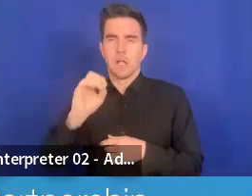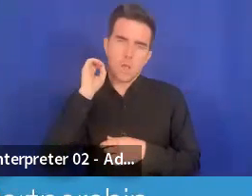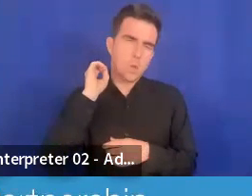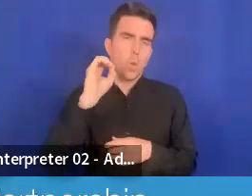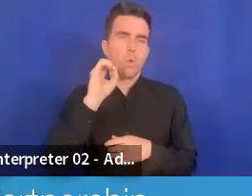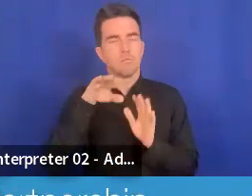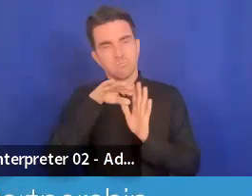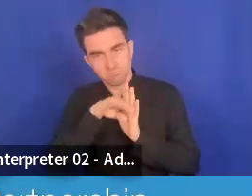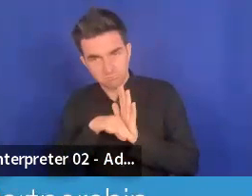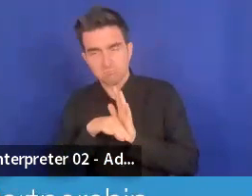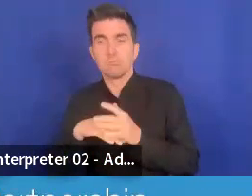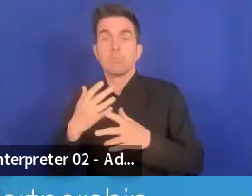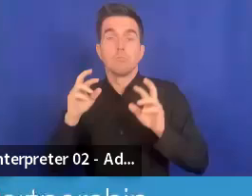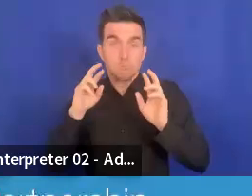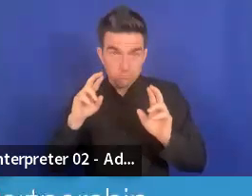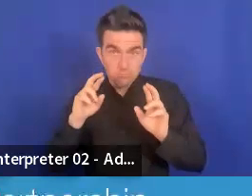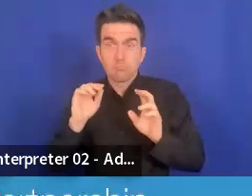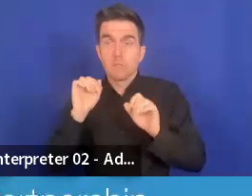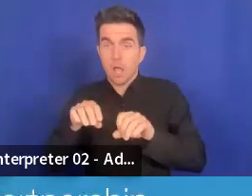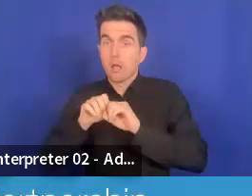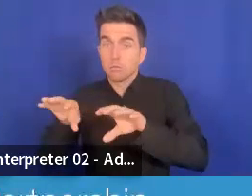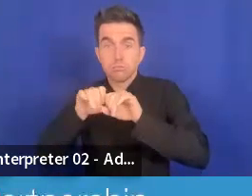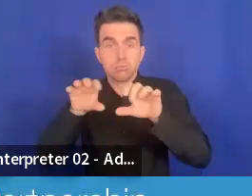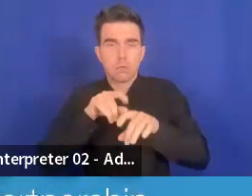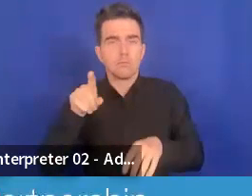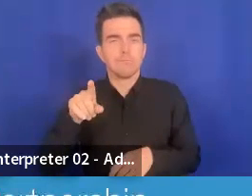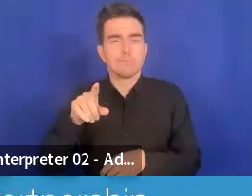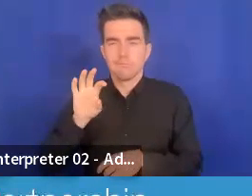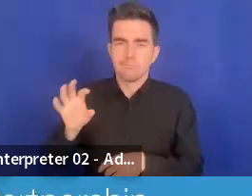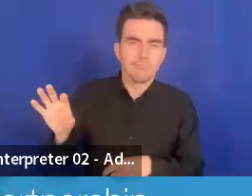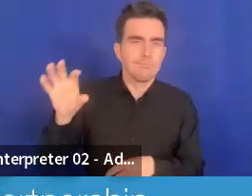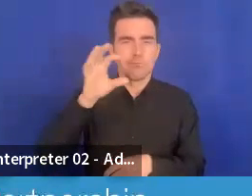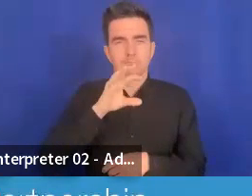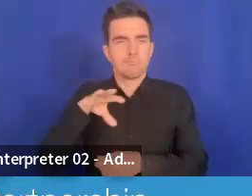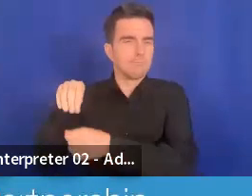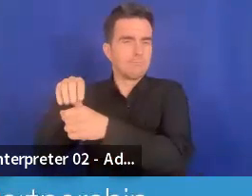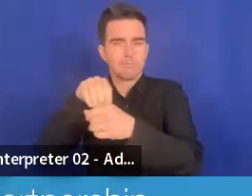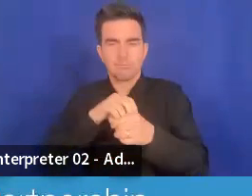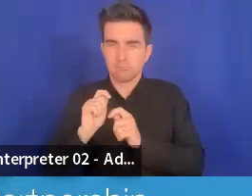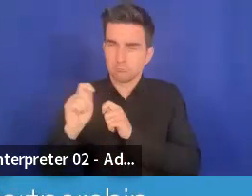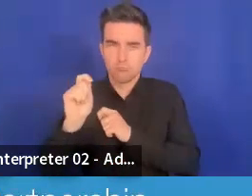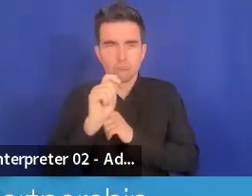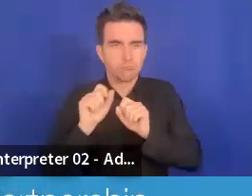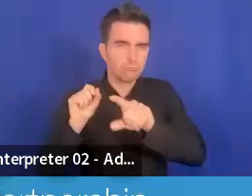I think at that reflects the fact both that we have existing TB agreement, and that TB